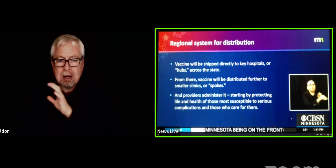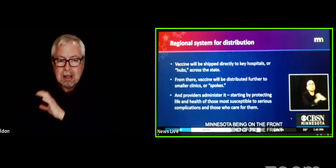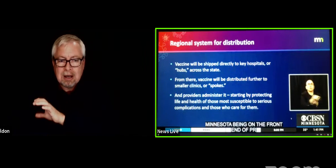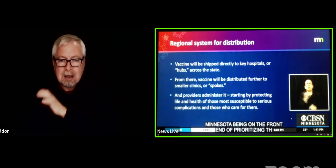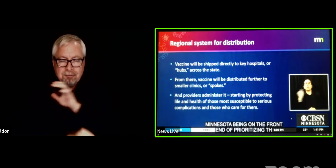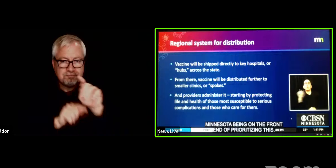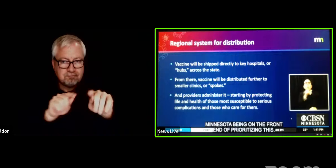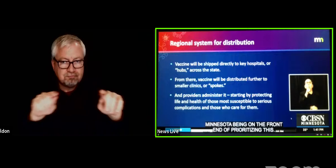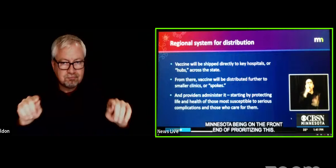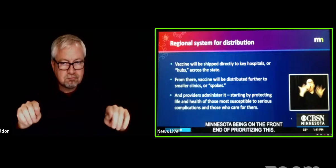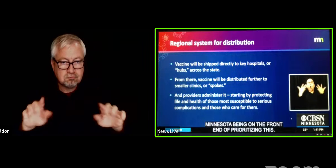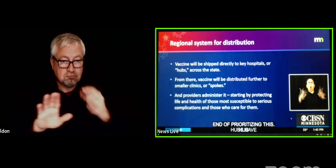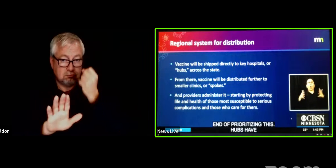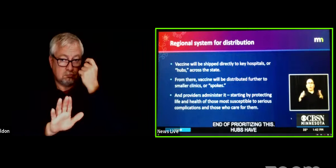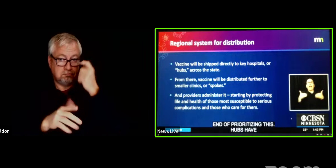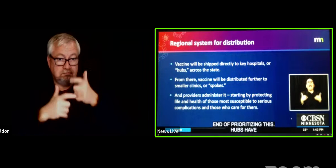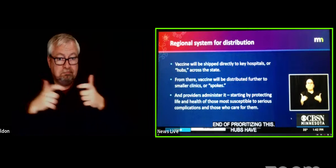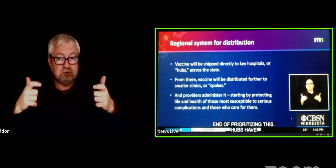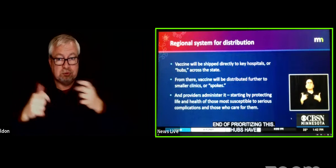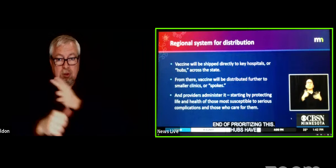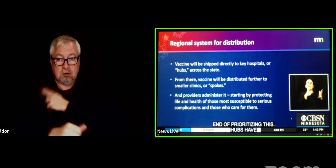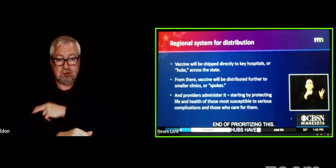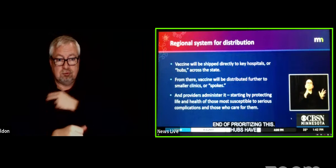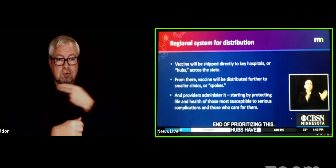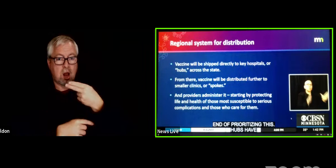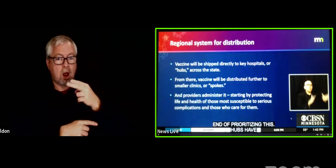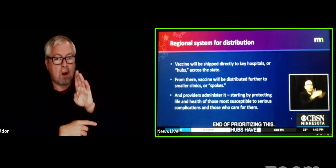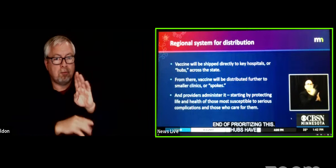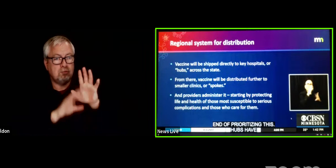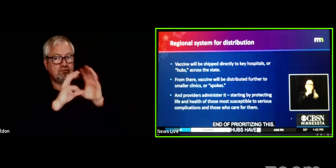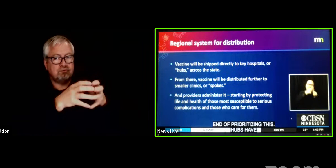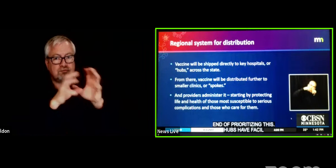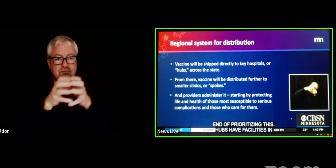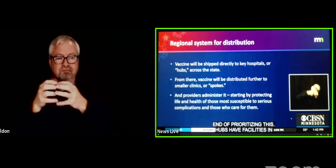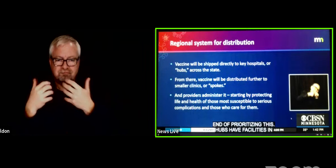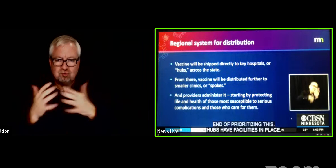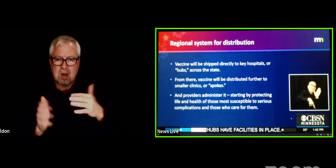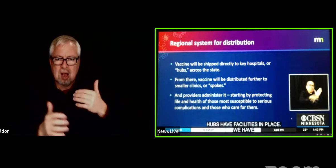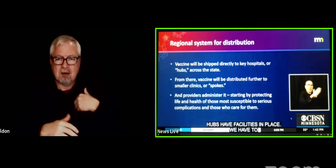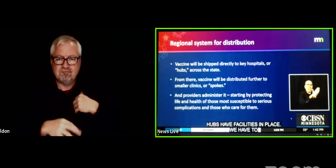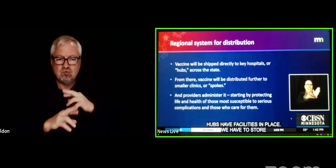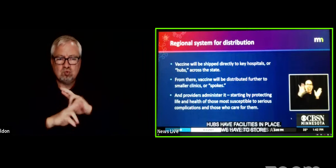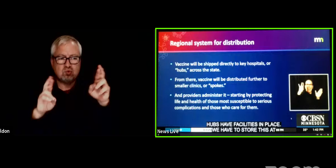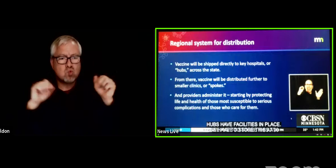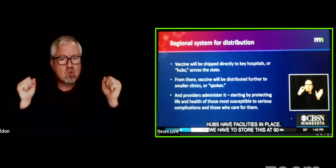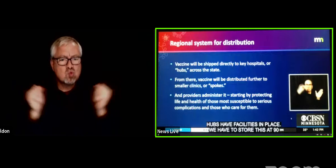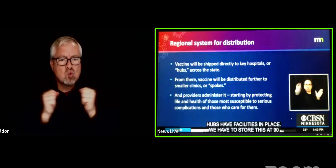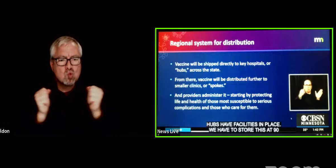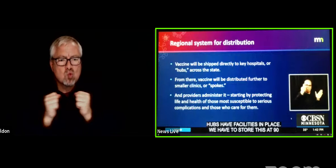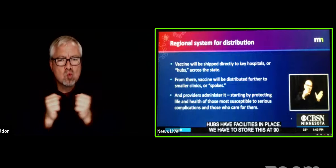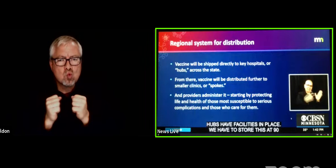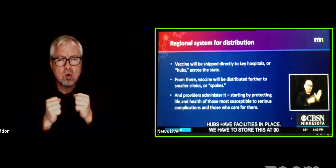THIS MEANS WE HAVE TO STORE THIS AT 90 BELOW ZERO, THAT'S HARD TO GETS. IF YOU WERE IN A STATE THAT DIDN'T DO THAT